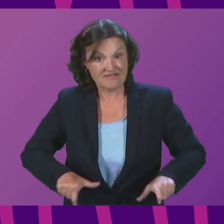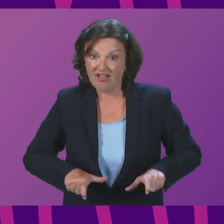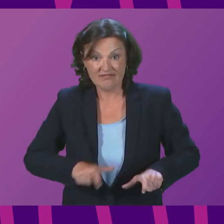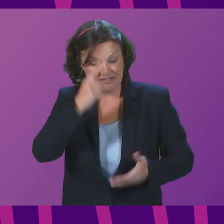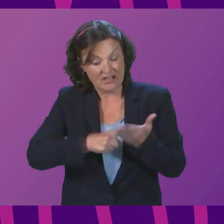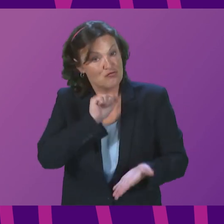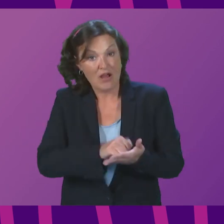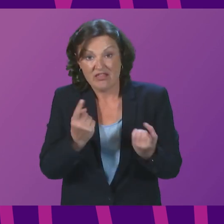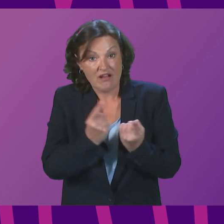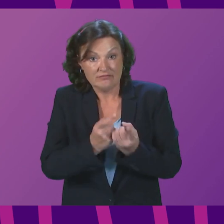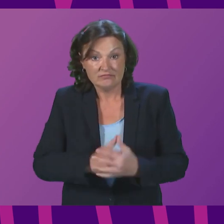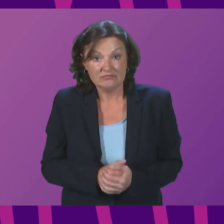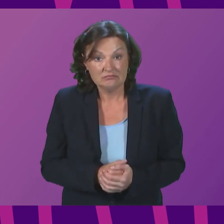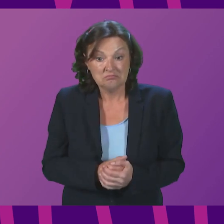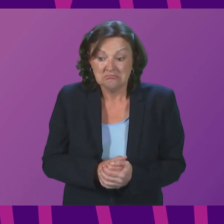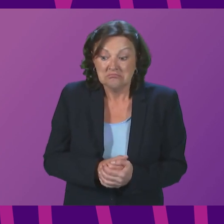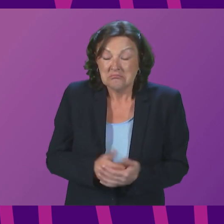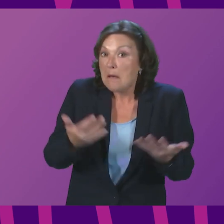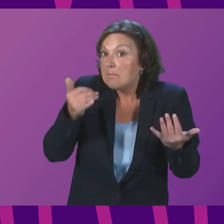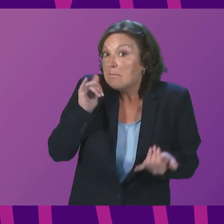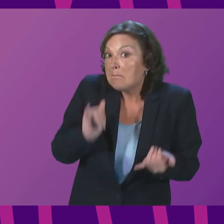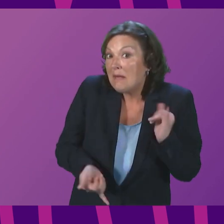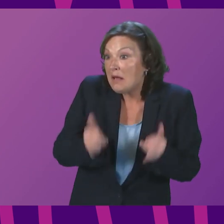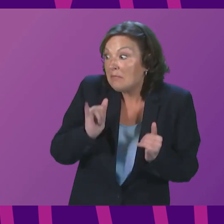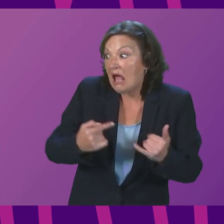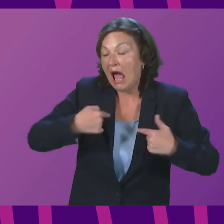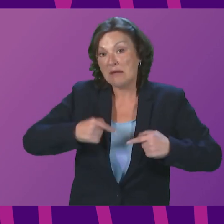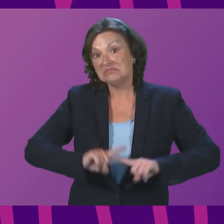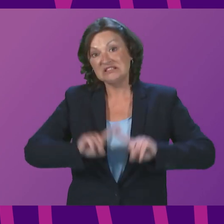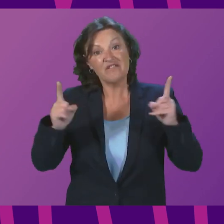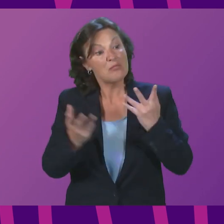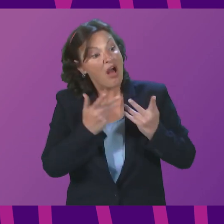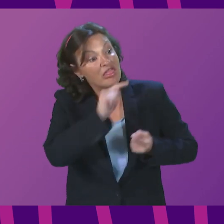Perhaps this is what distinguishes me from some other politicians in some other places,